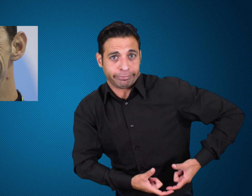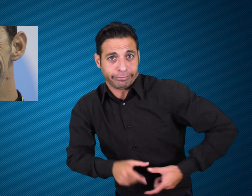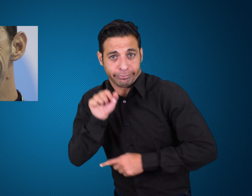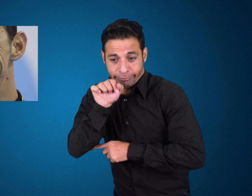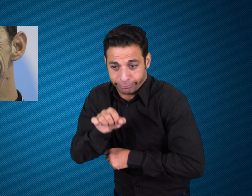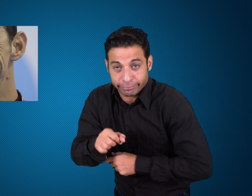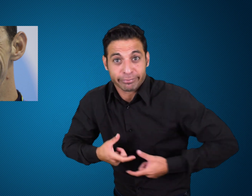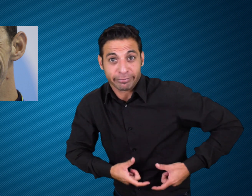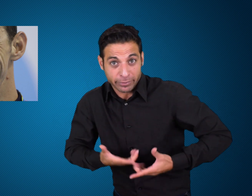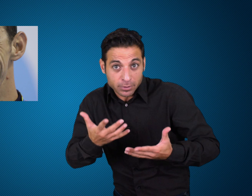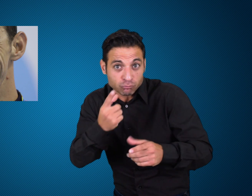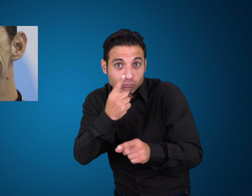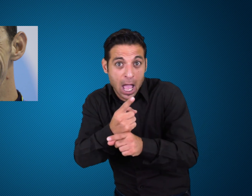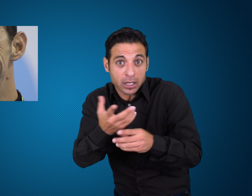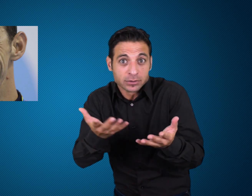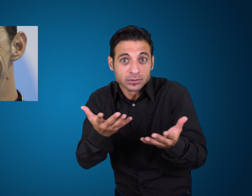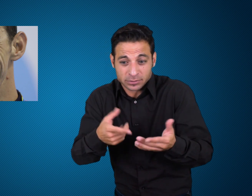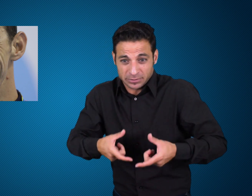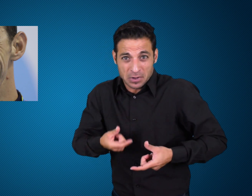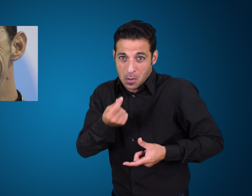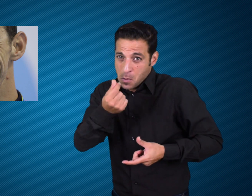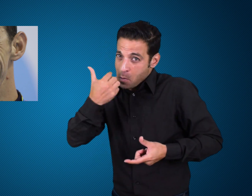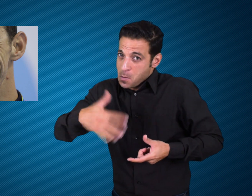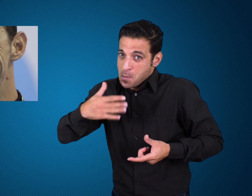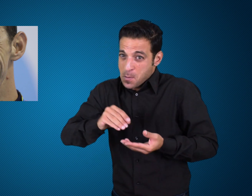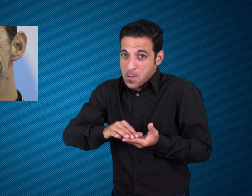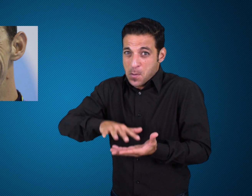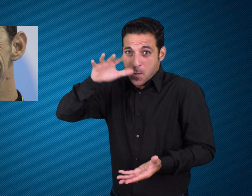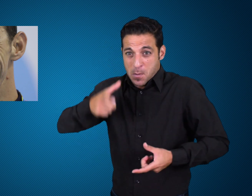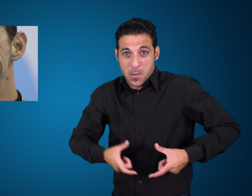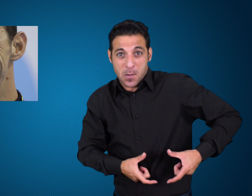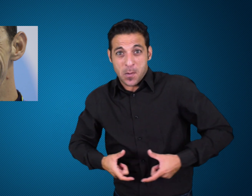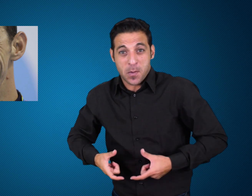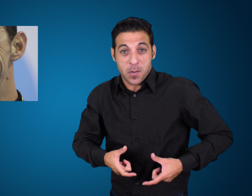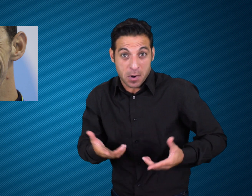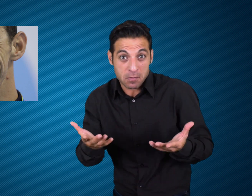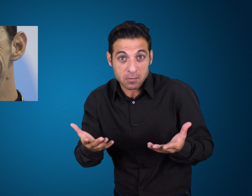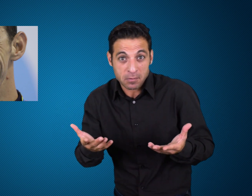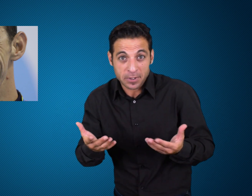right? And it must be valuable!